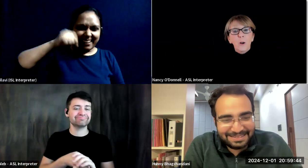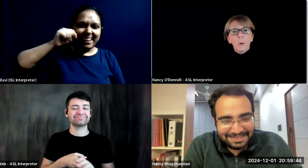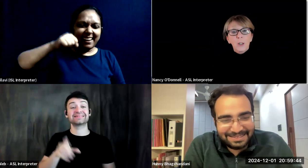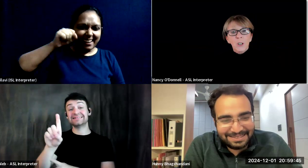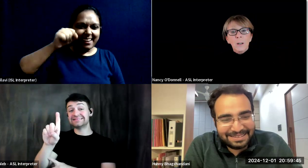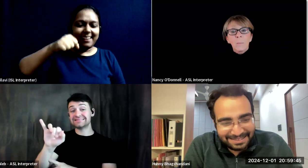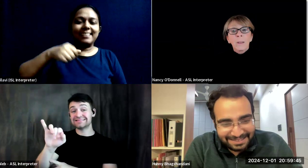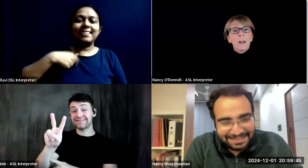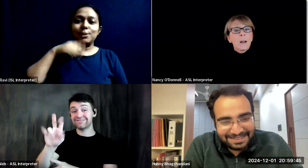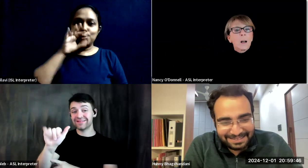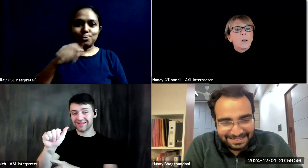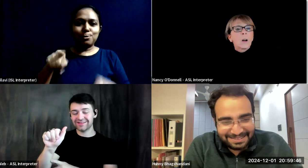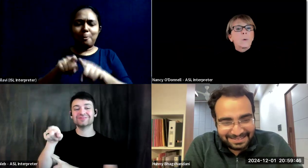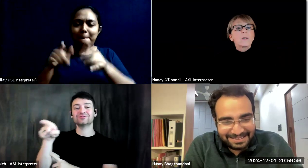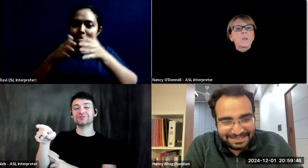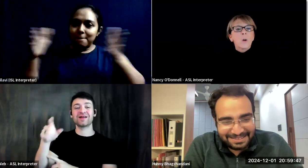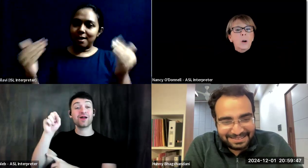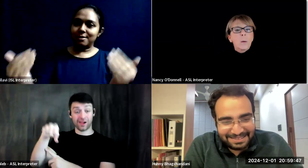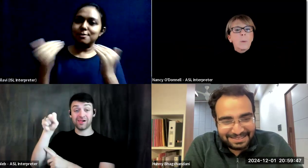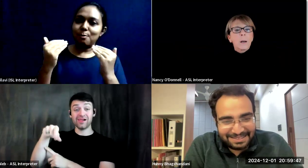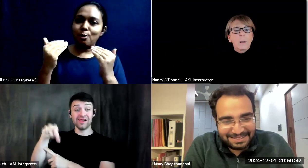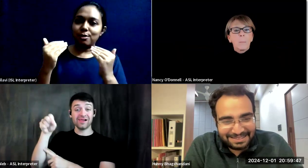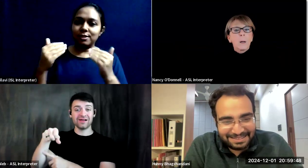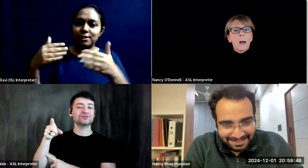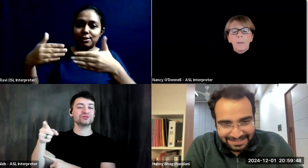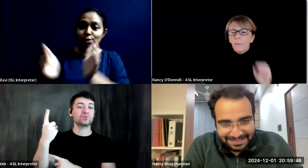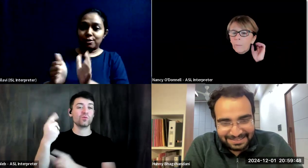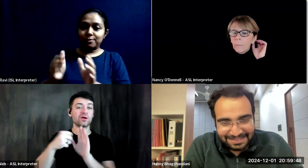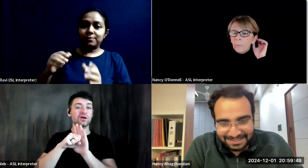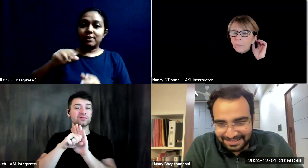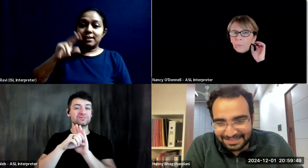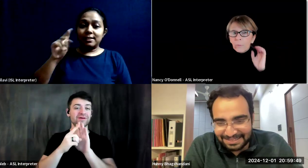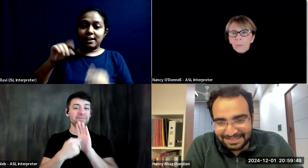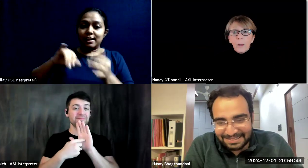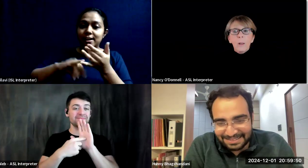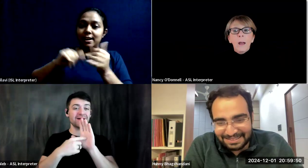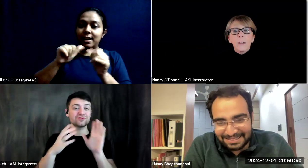for the Coalition, along with Saurabh Malav.